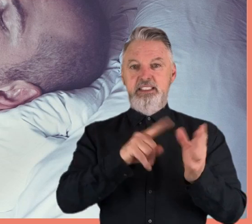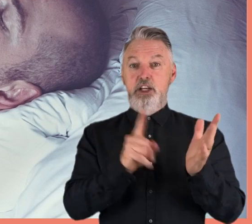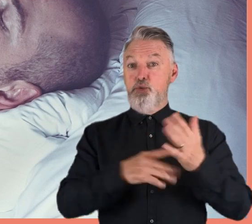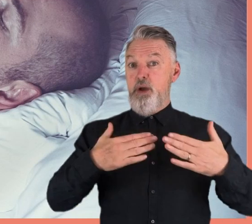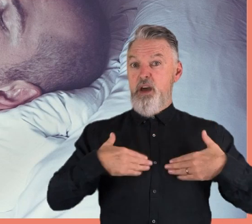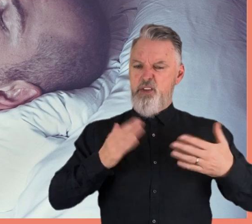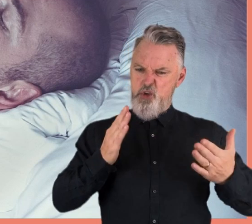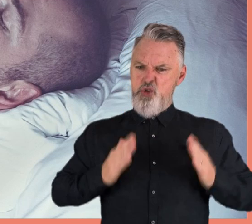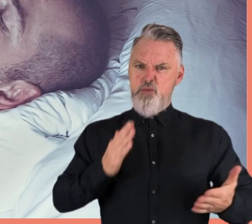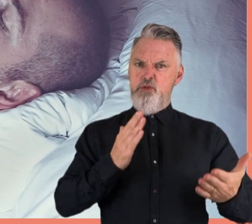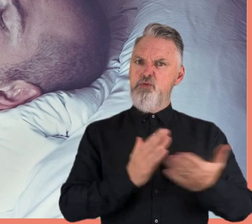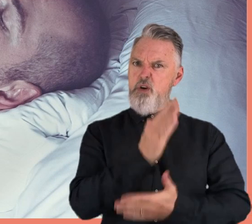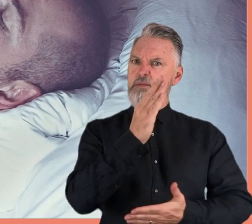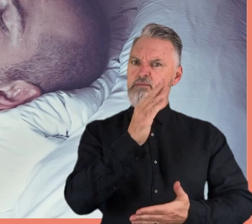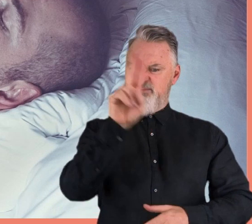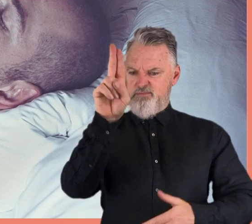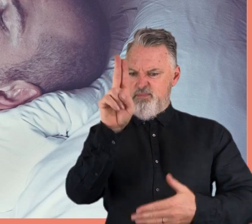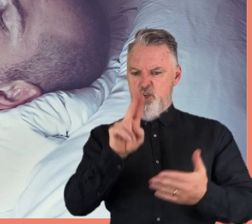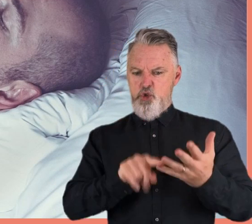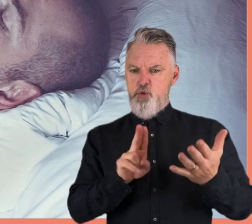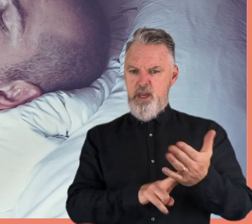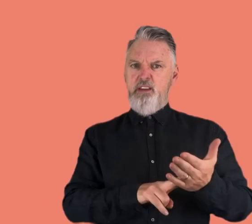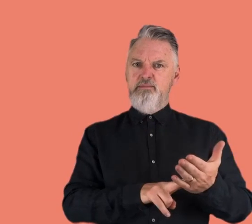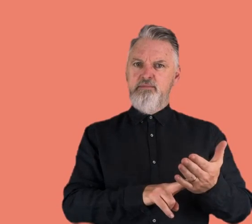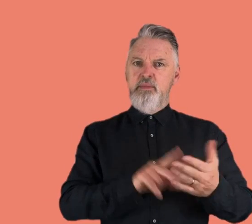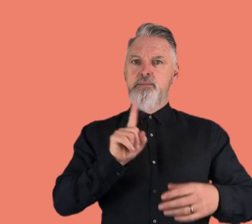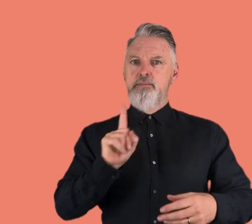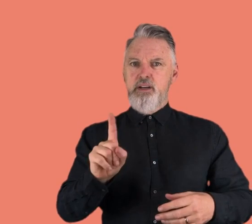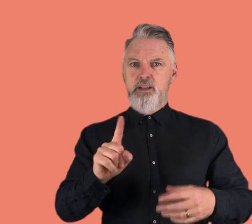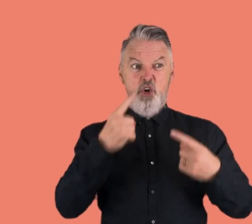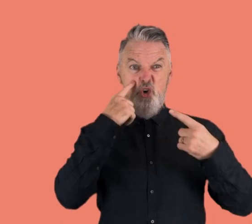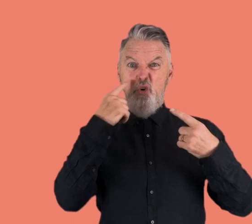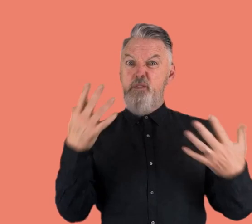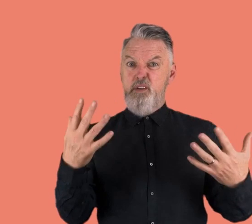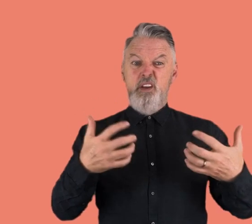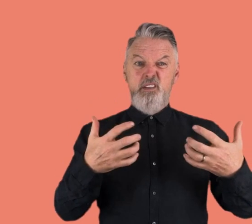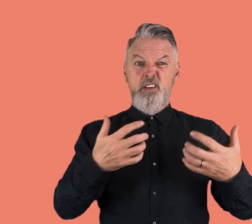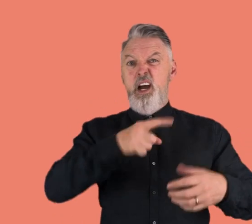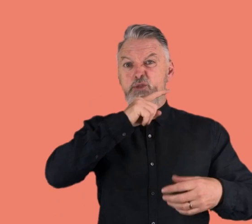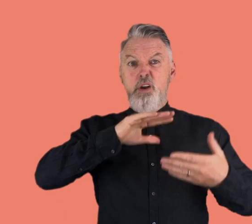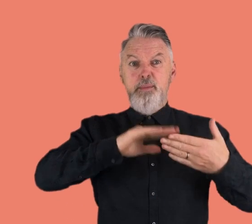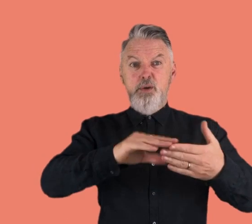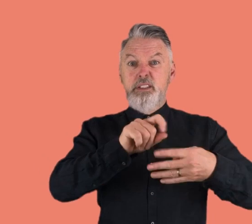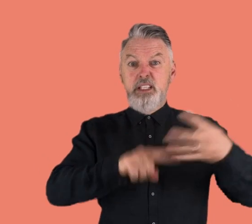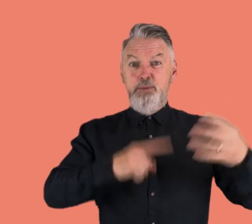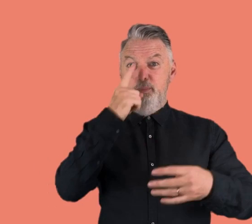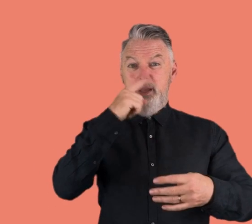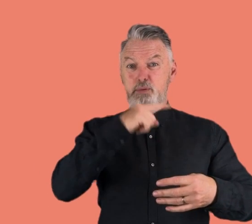as declared by the world health organisation But its one that’s out of reach for hundreds of millions of disabled people worldwide